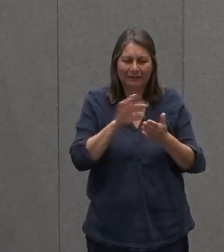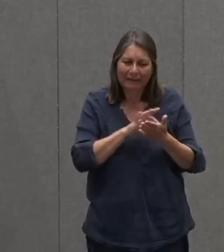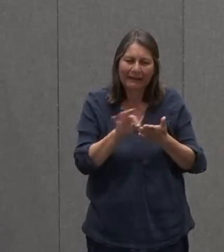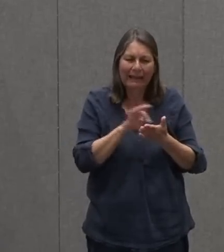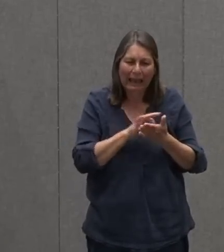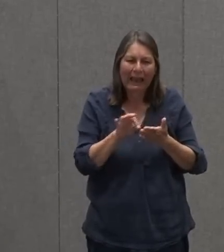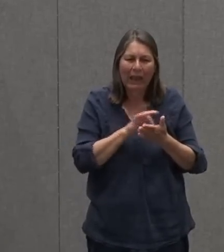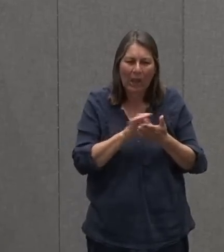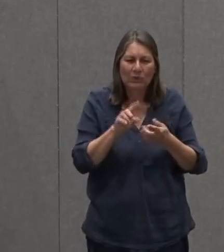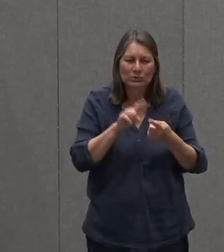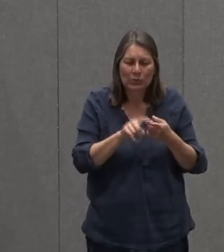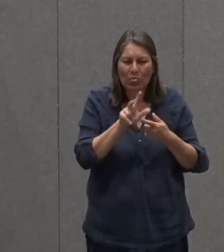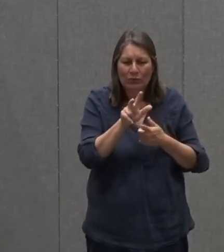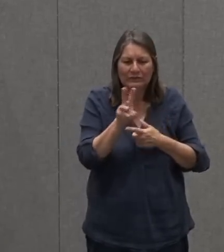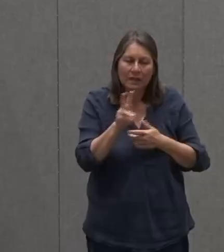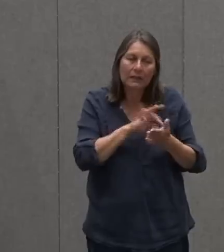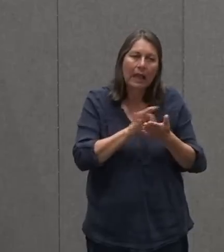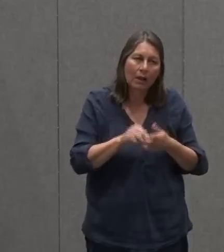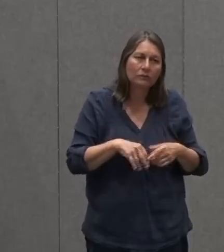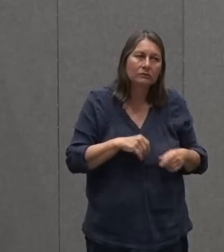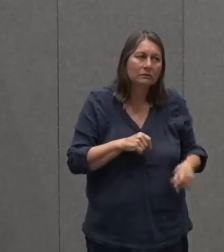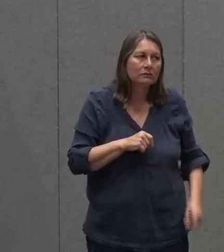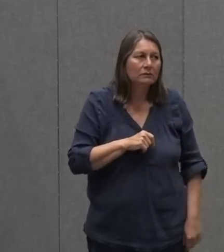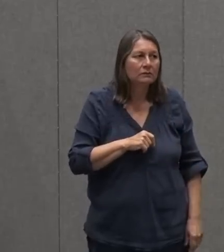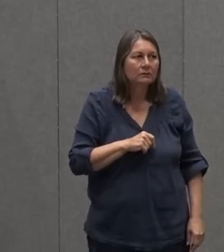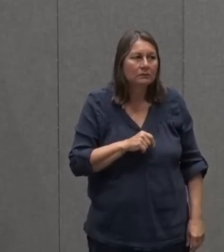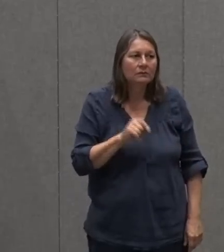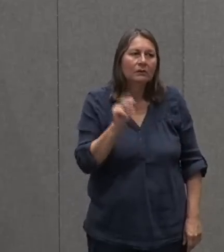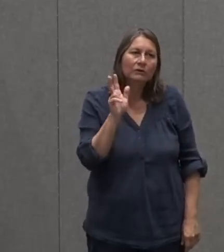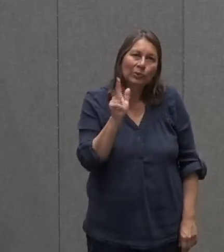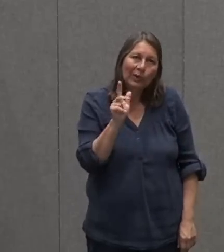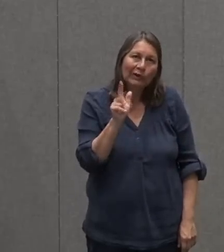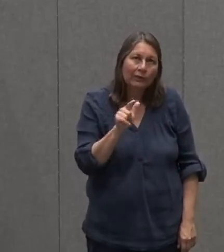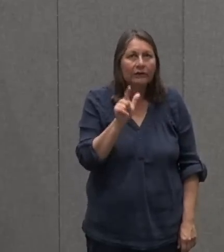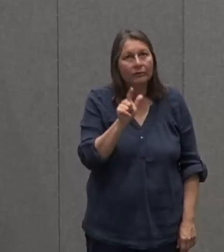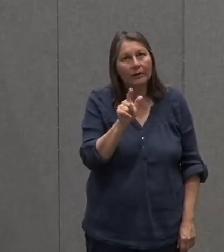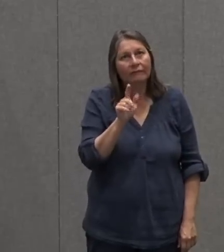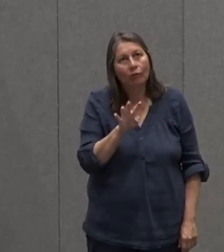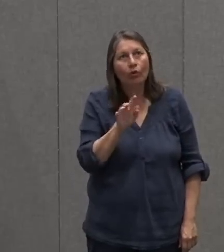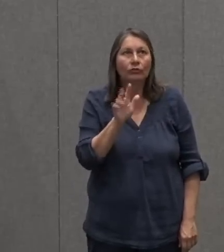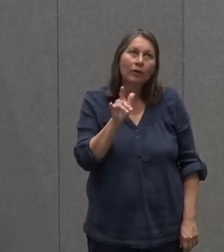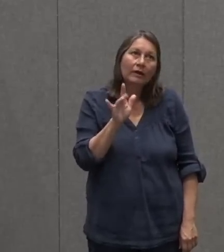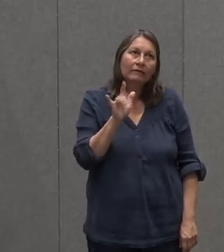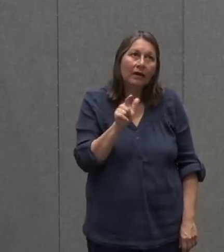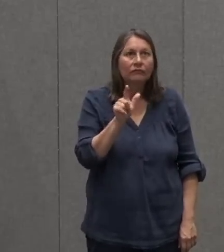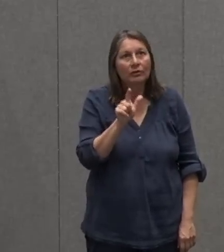Is there a quicker way that I could do that? Probably, let's see if I'm looking,